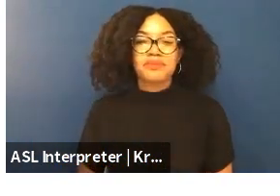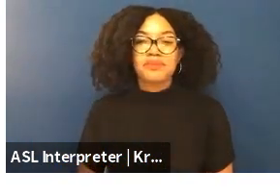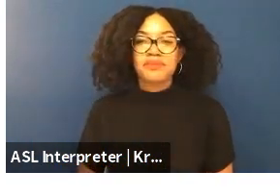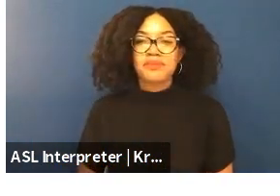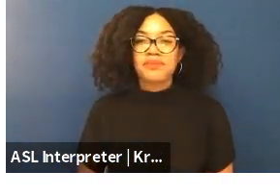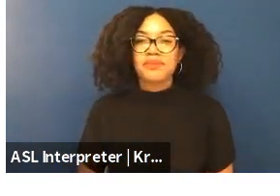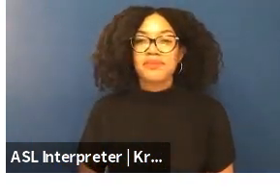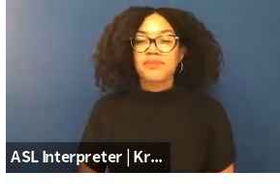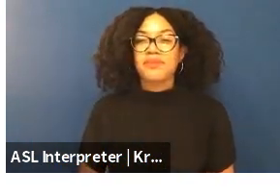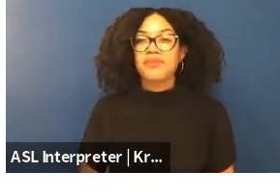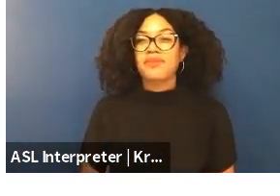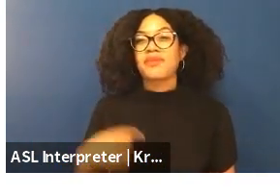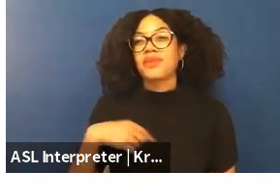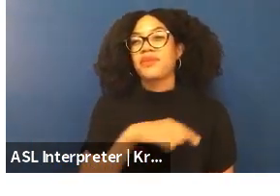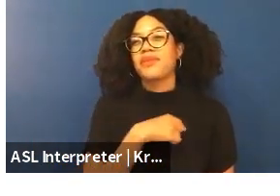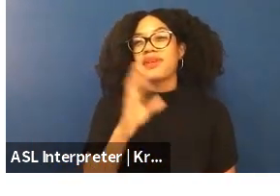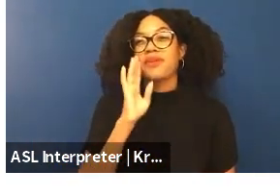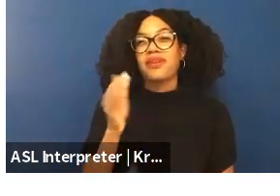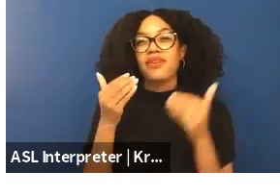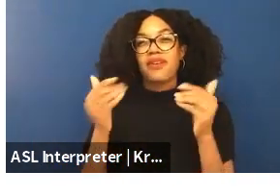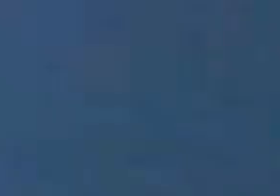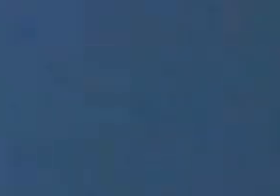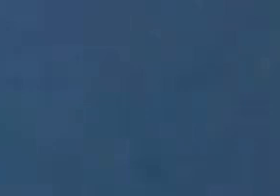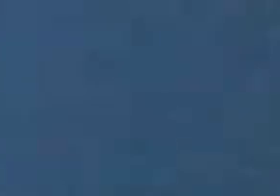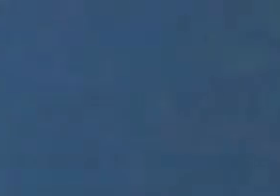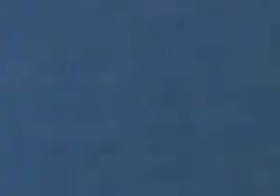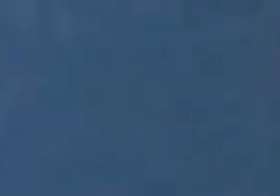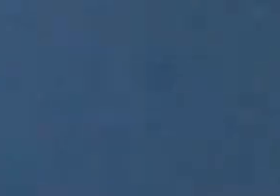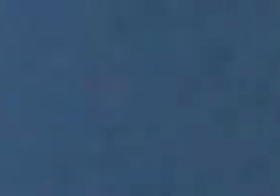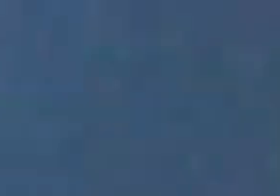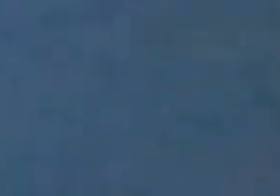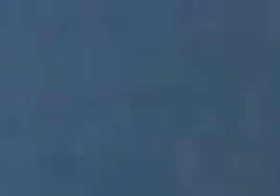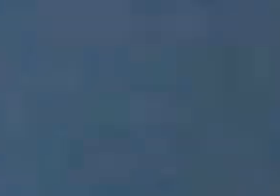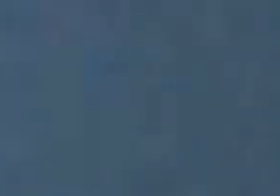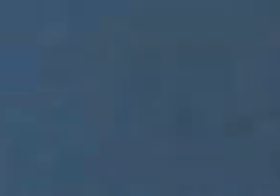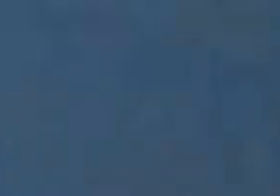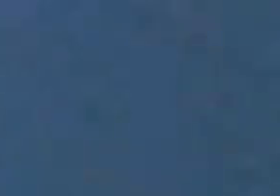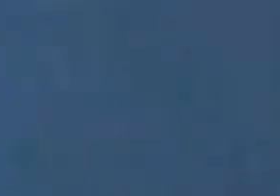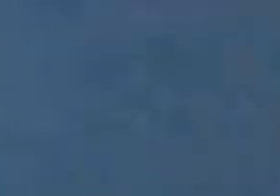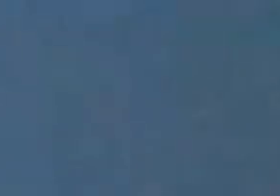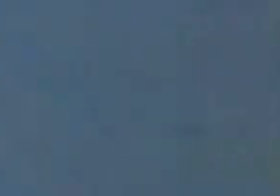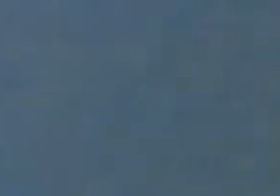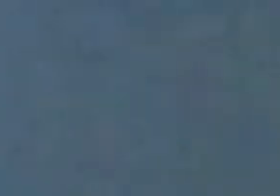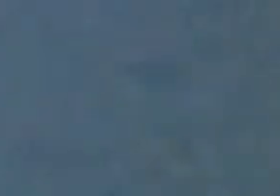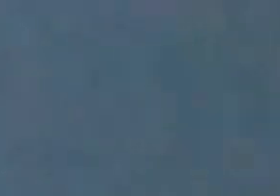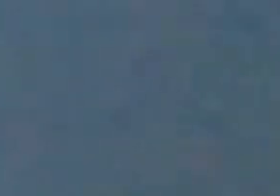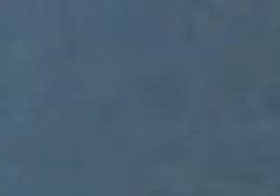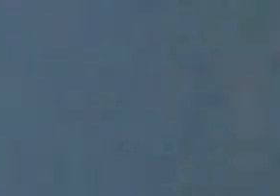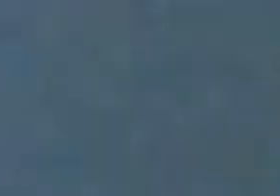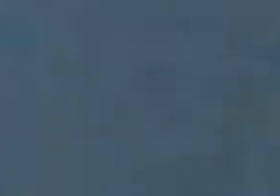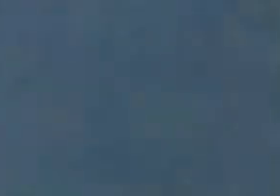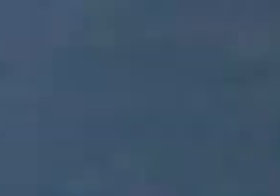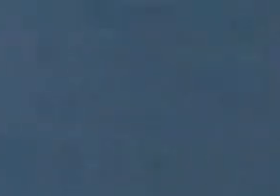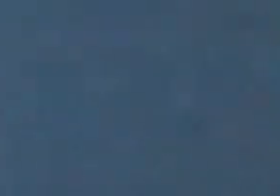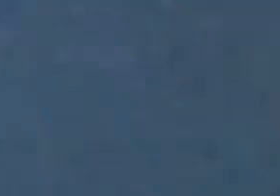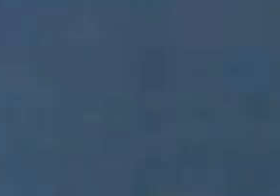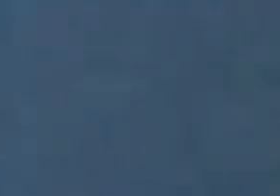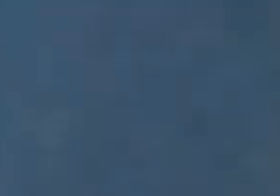And we will turn the time over to our presenters. [Heidi] Excellent, thank you so much for